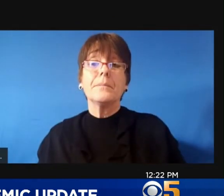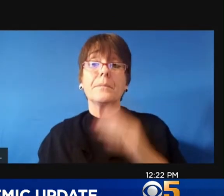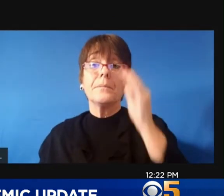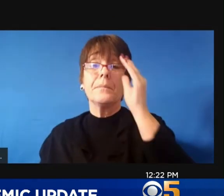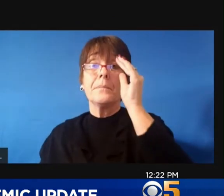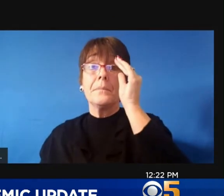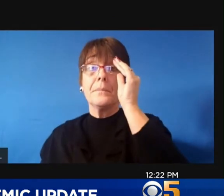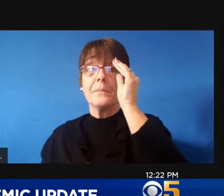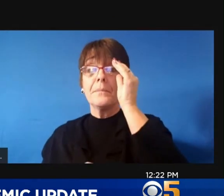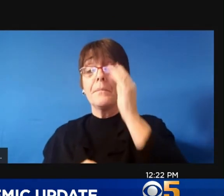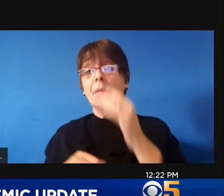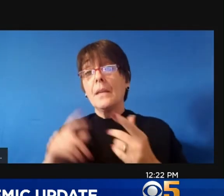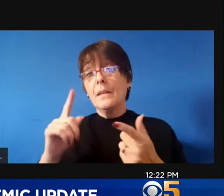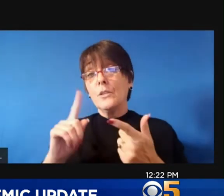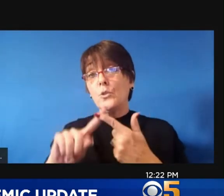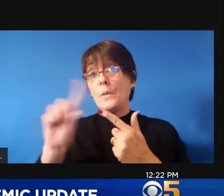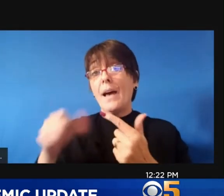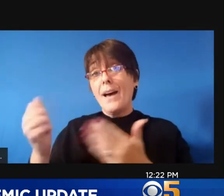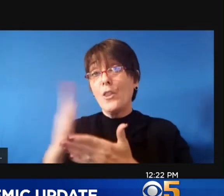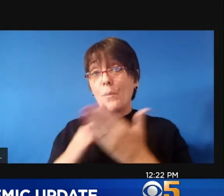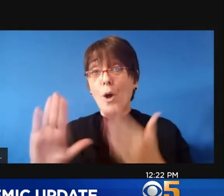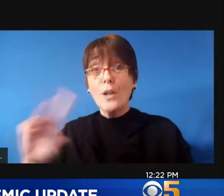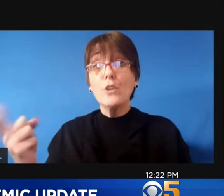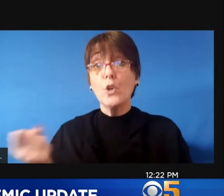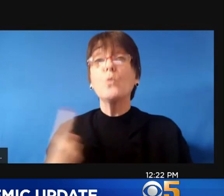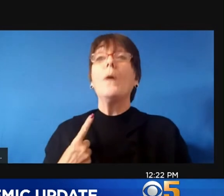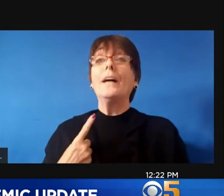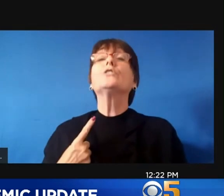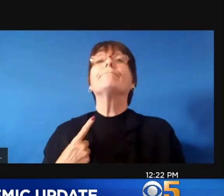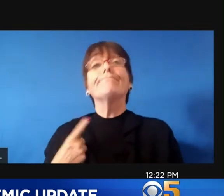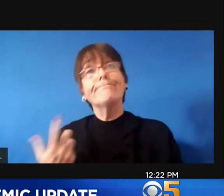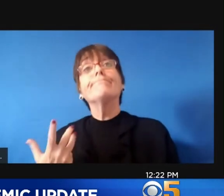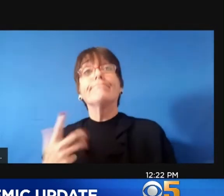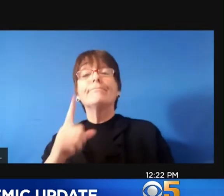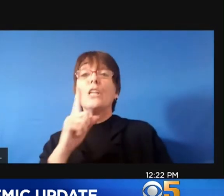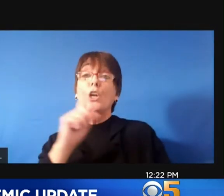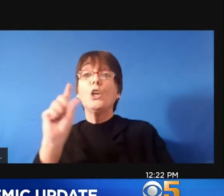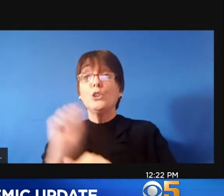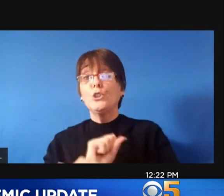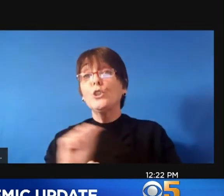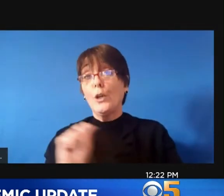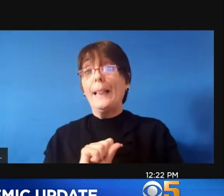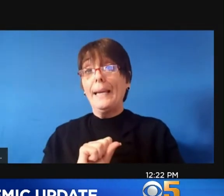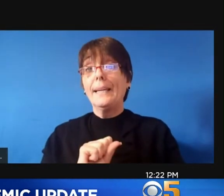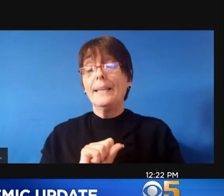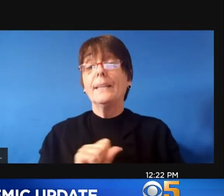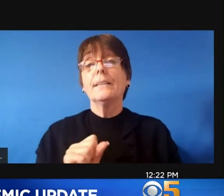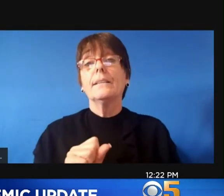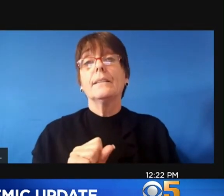INVESTIGATION AND ISOLATION IN ORDER TO REDUCE TRANSITION.